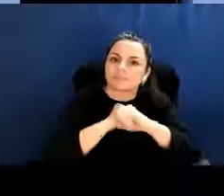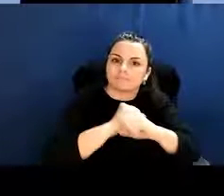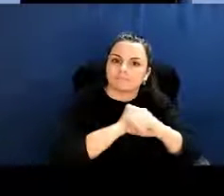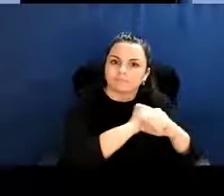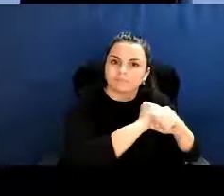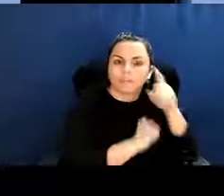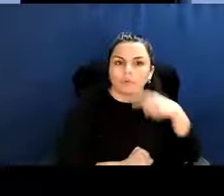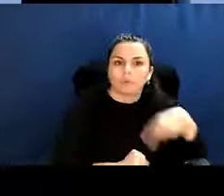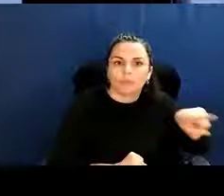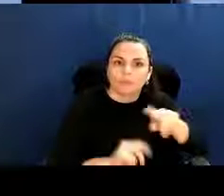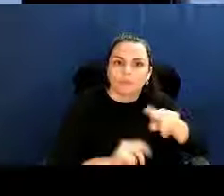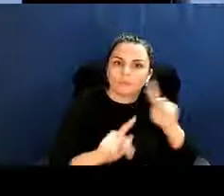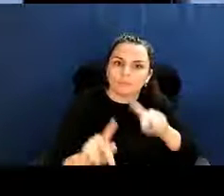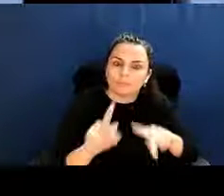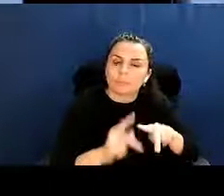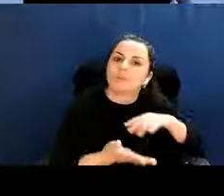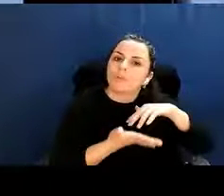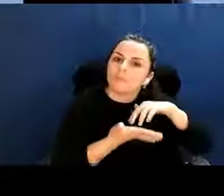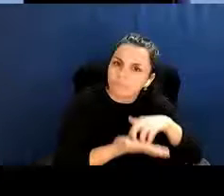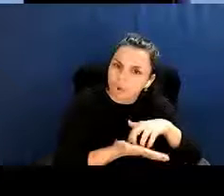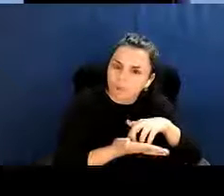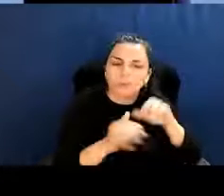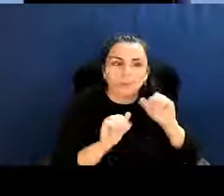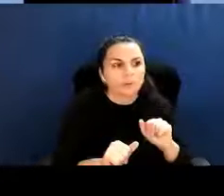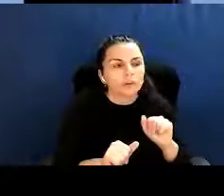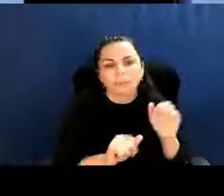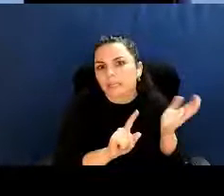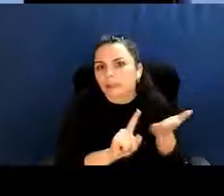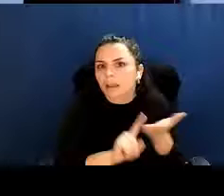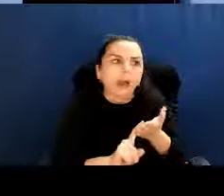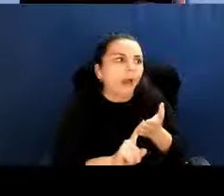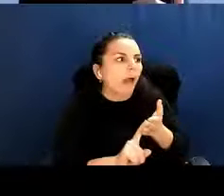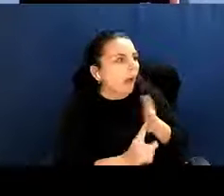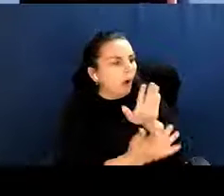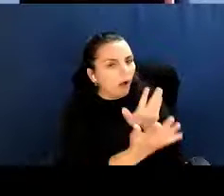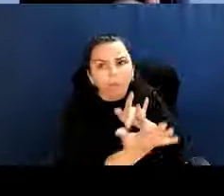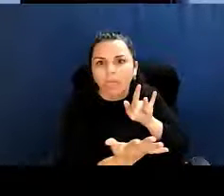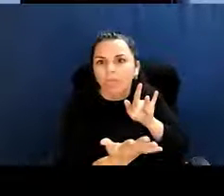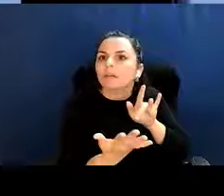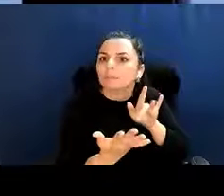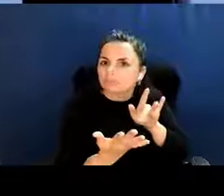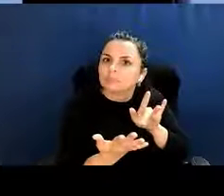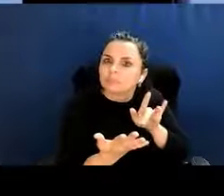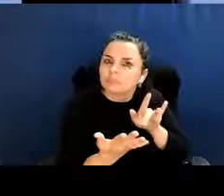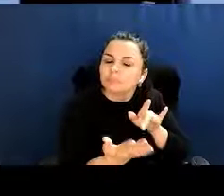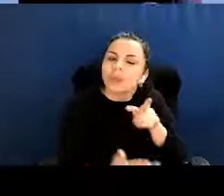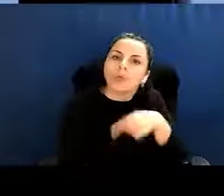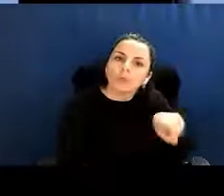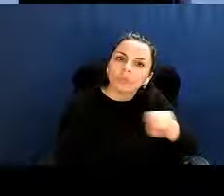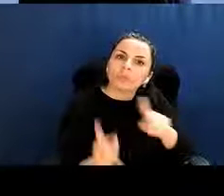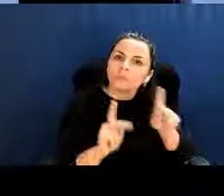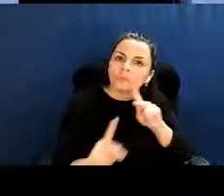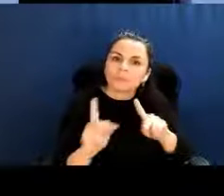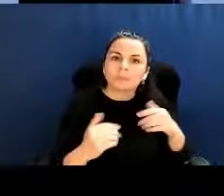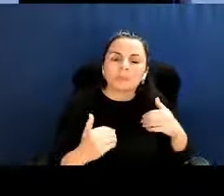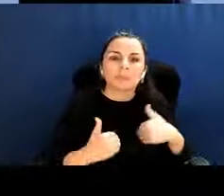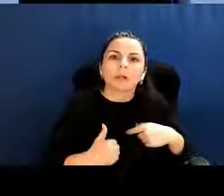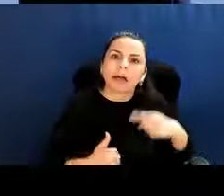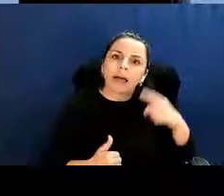who are vulnerable to coercion or undue influence, including those with impaired decision-making capacity